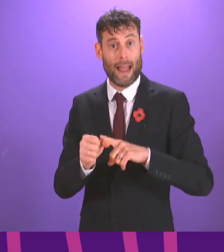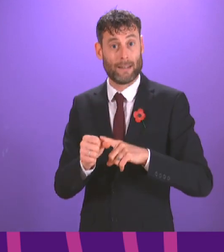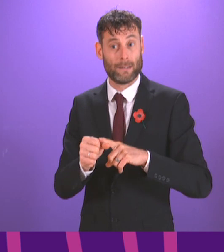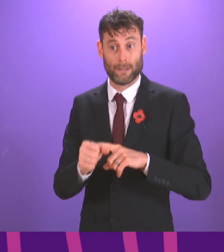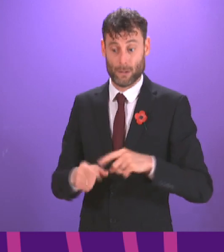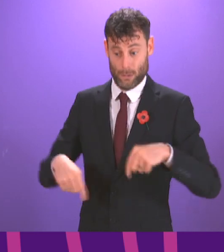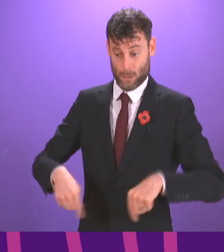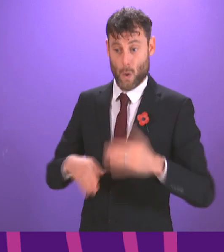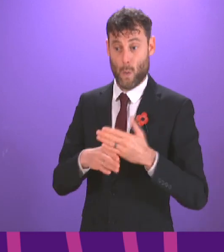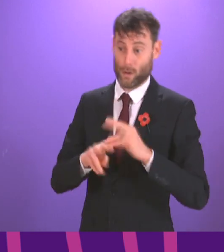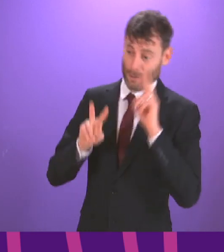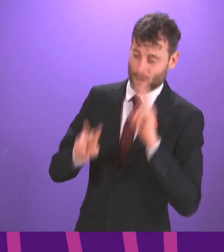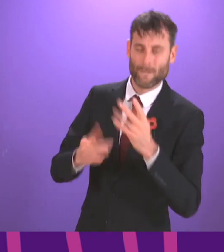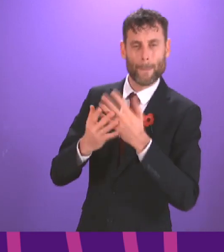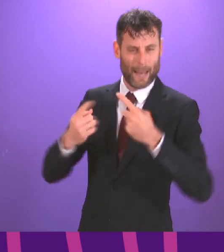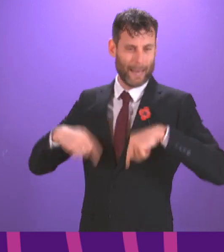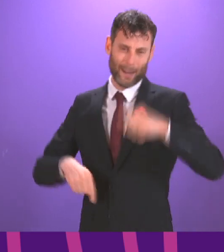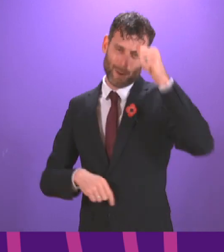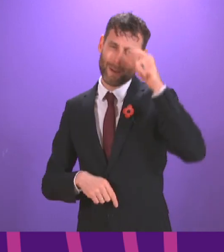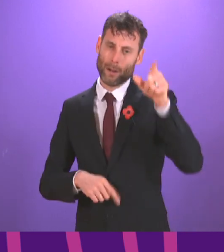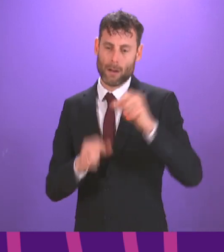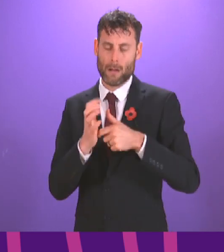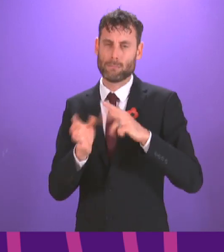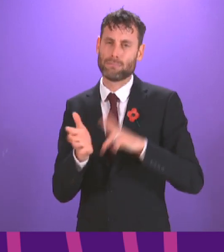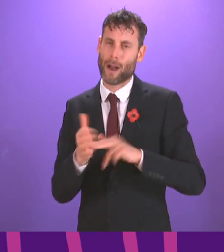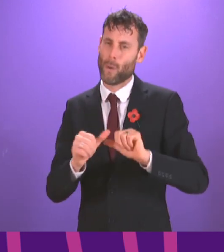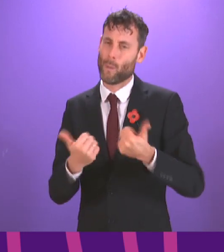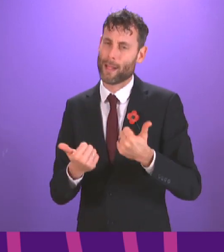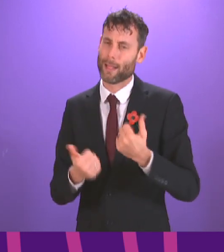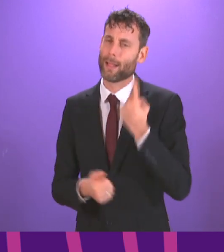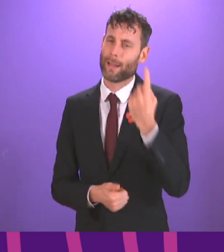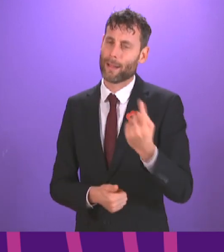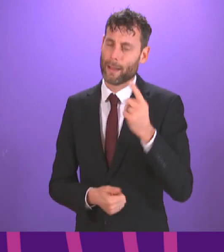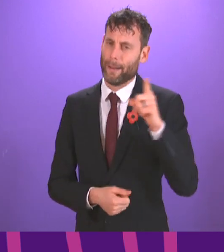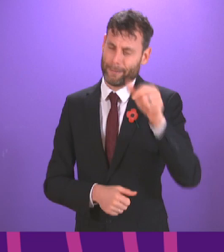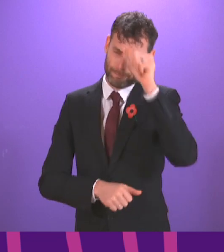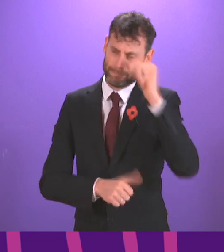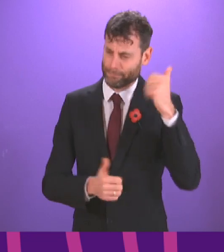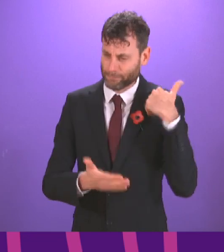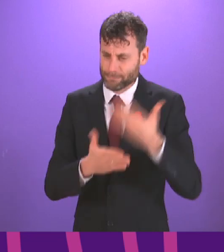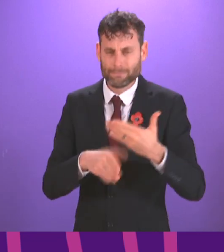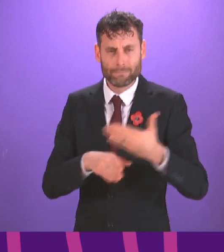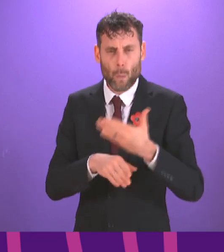All of us here know Brian very well. He has had a long and distinguished career in broadcasting